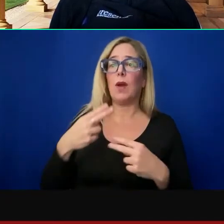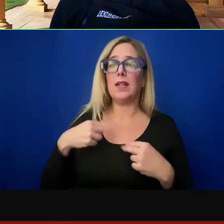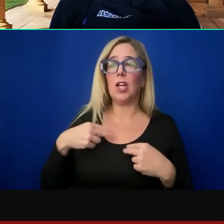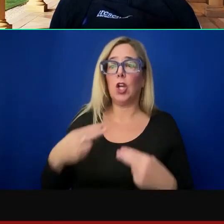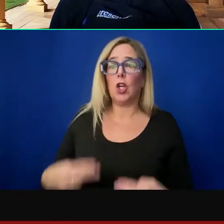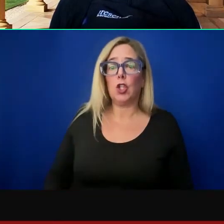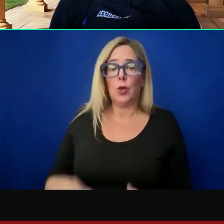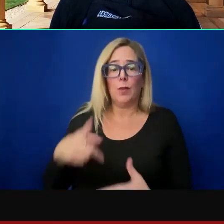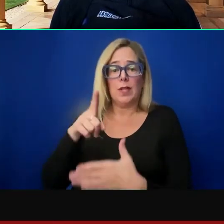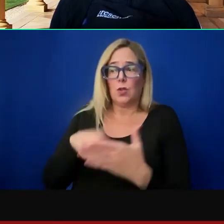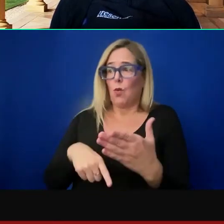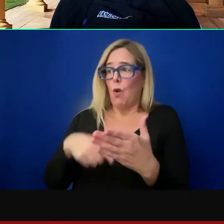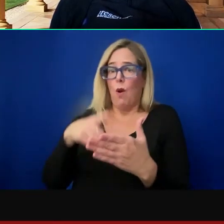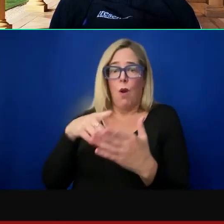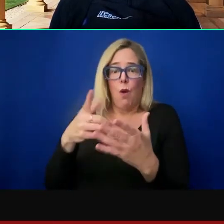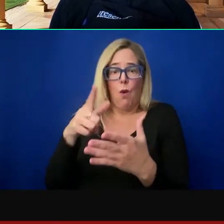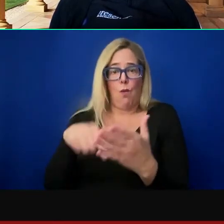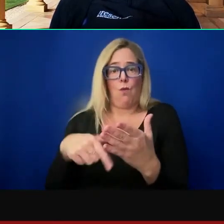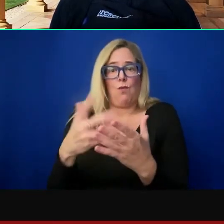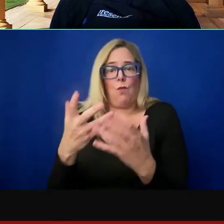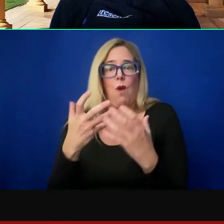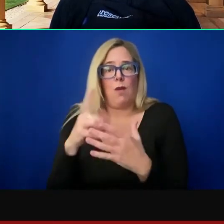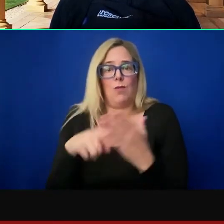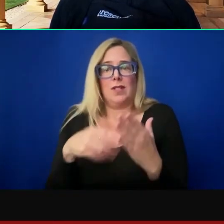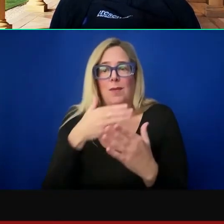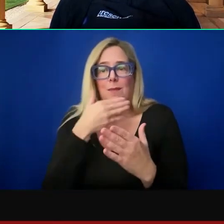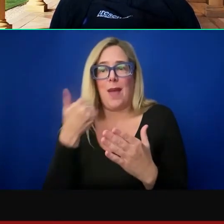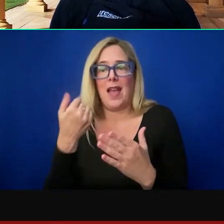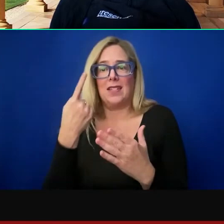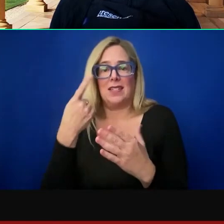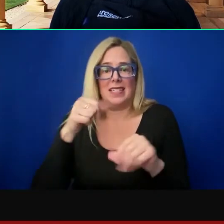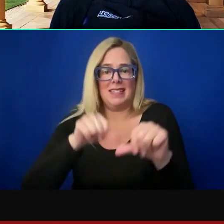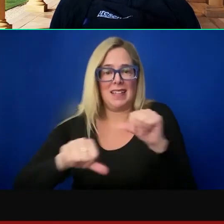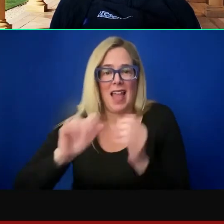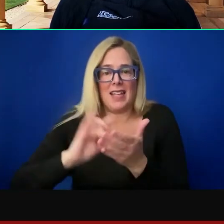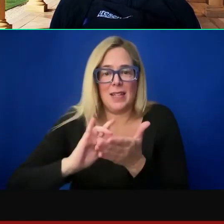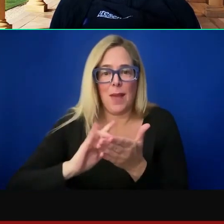in the set of serious and chronic illnesses. Patients in need want their physicians to be